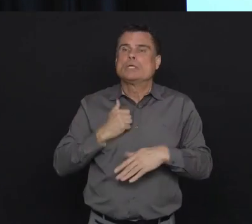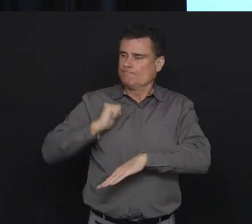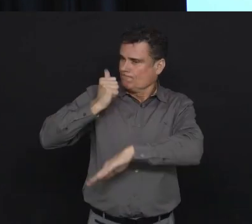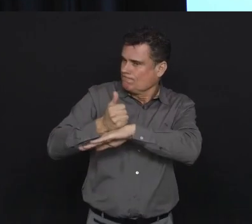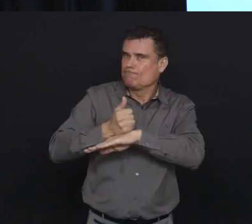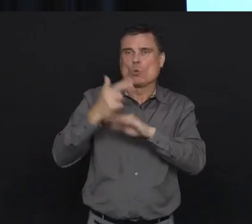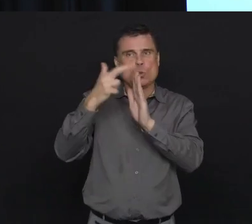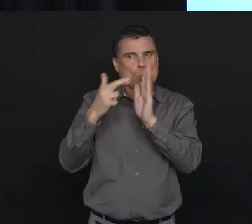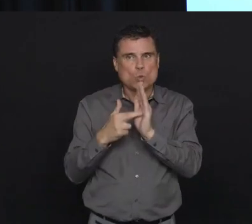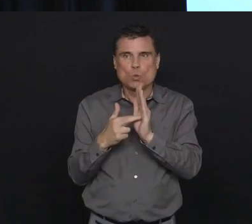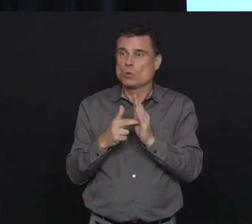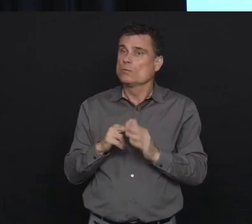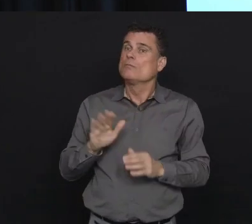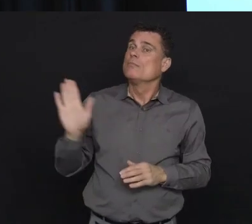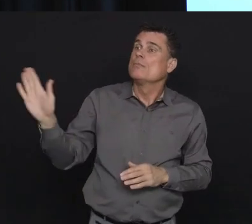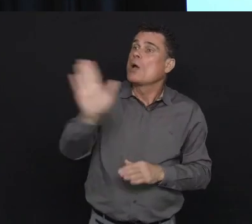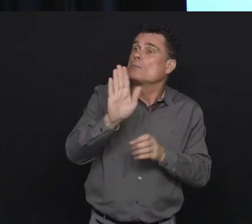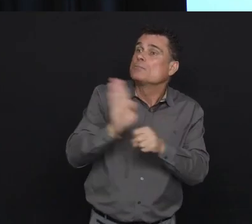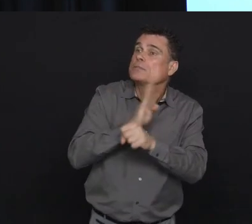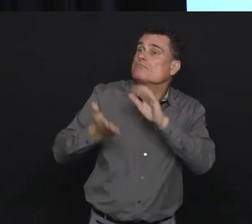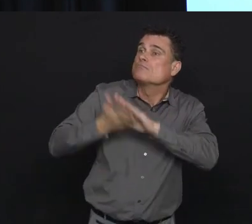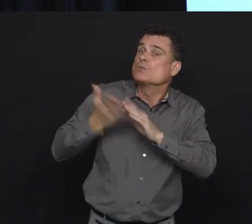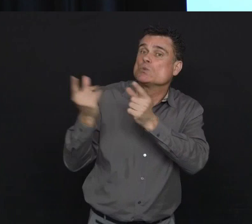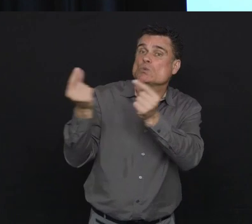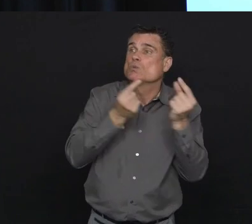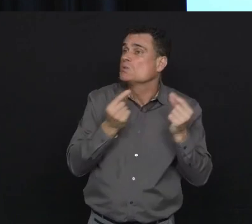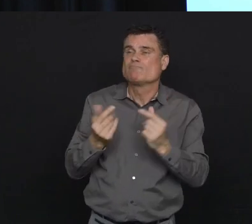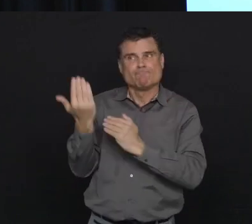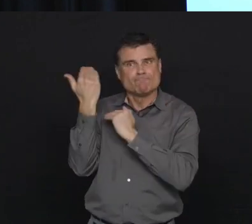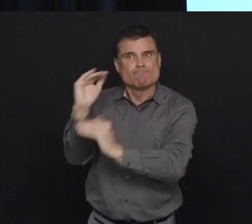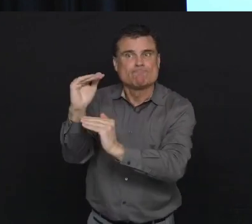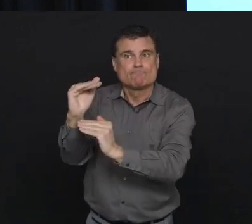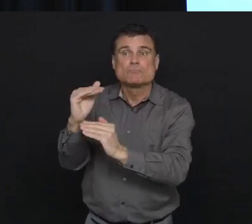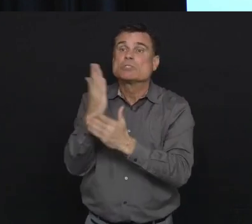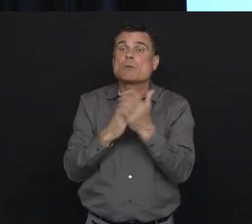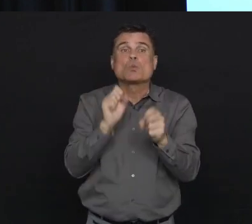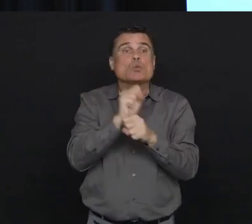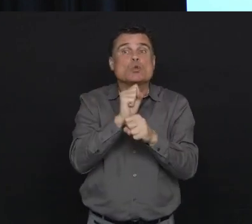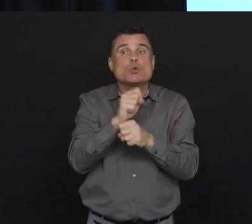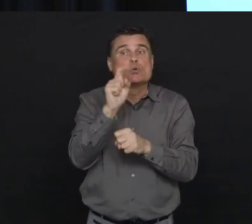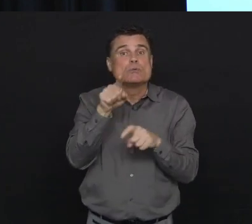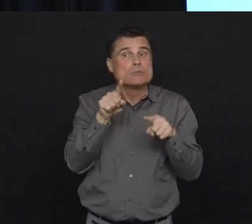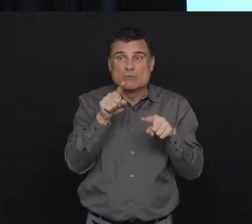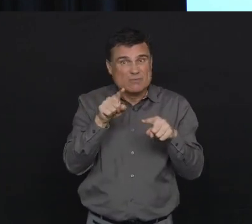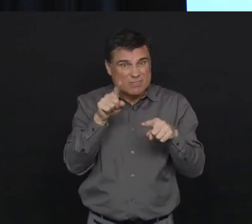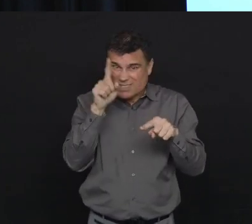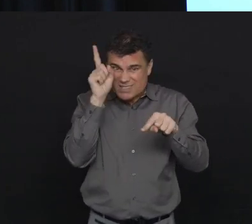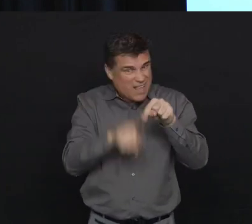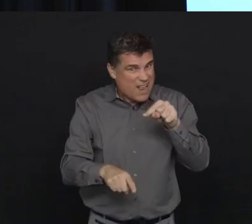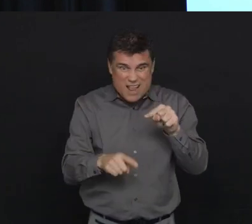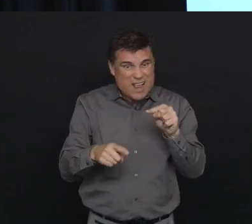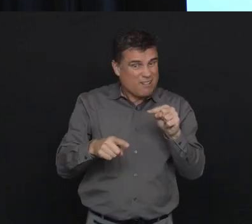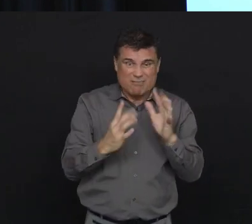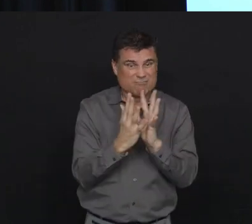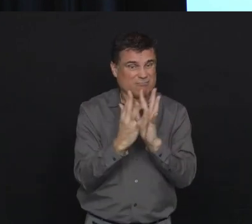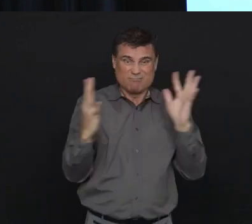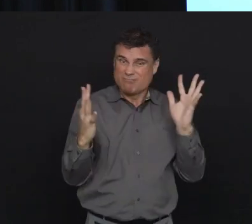how they can work in certain businesses where you cannot maintain those physical distances. All of those